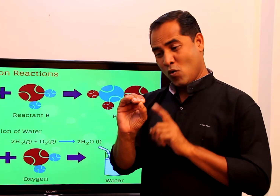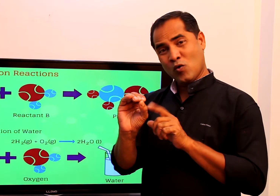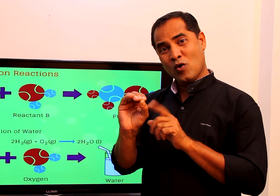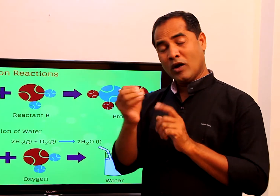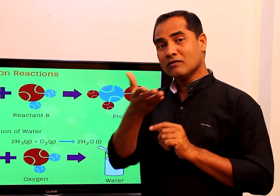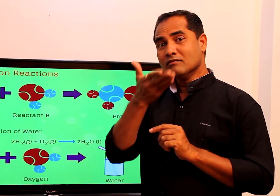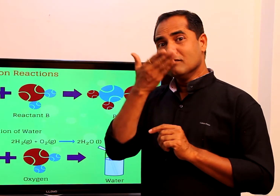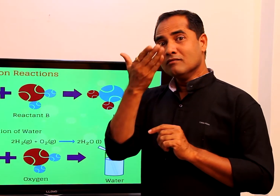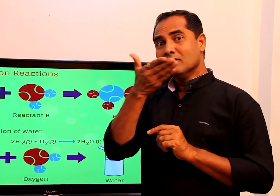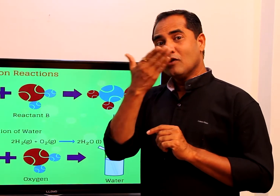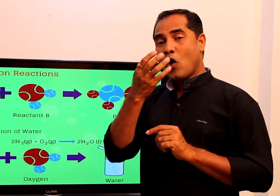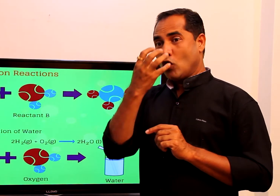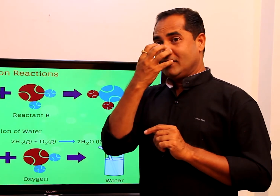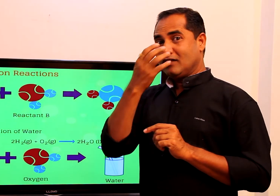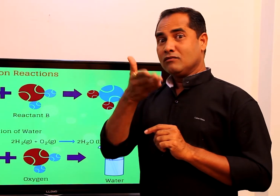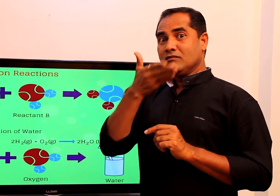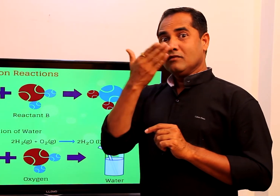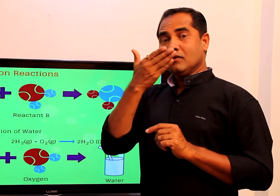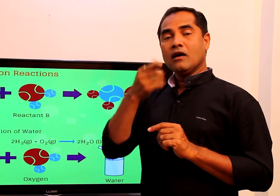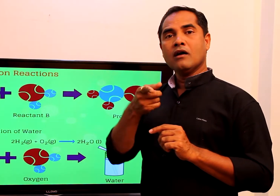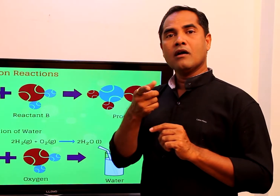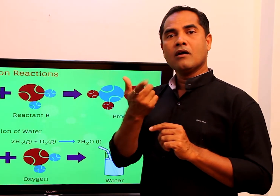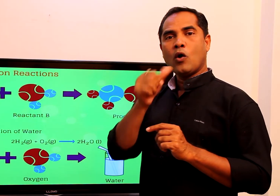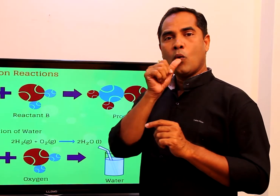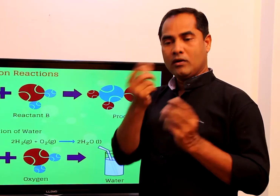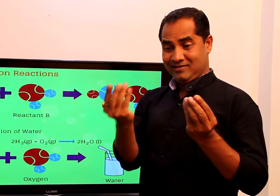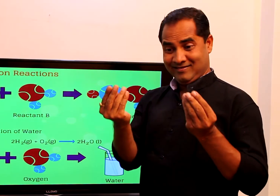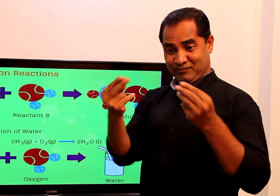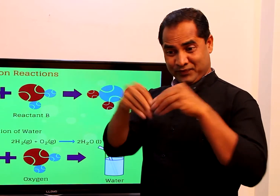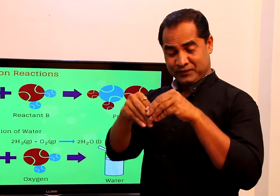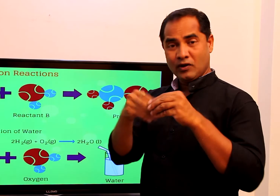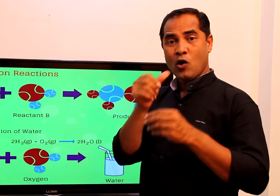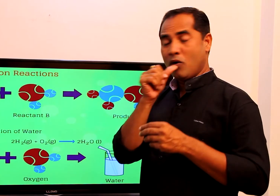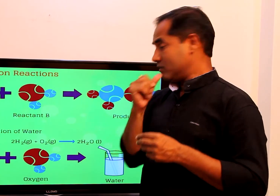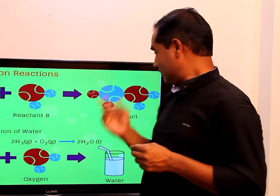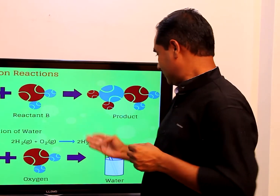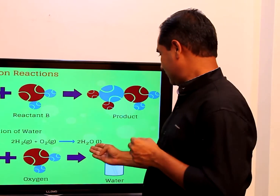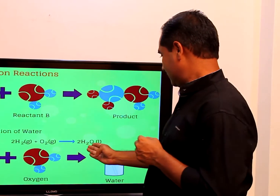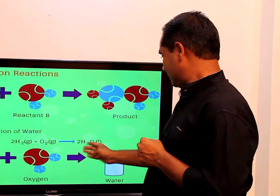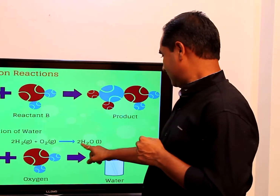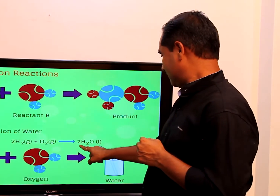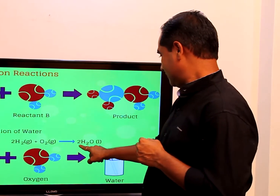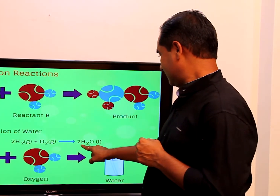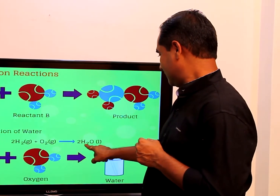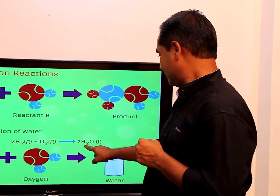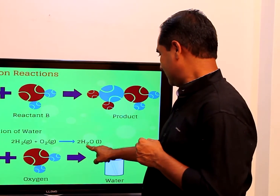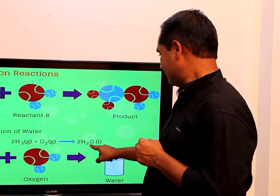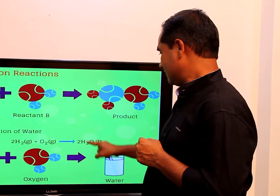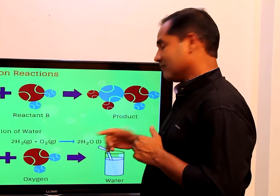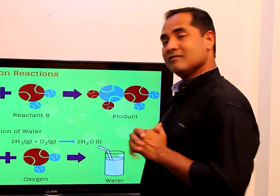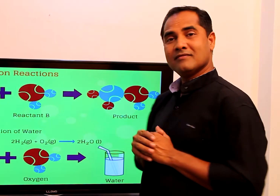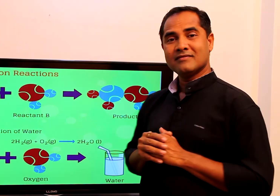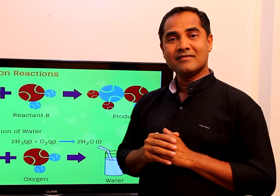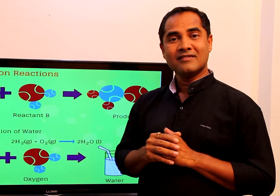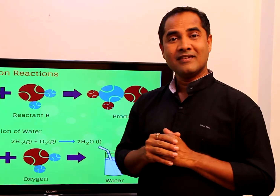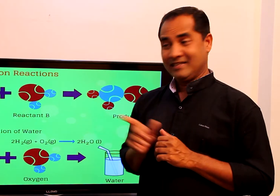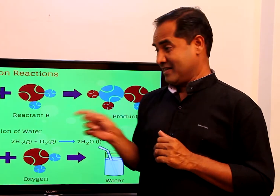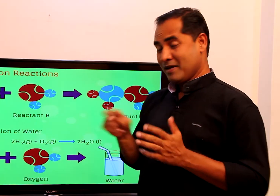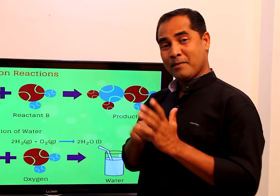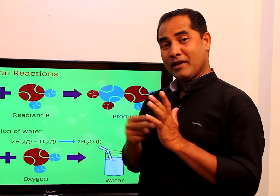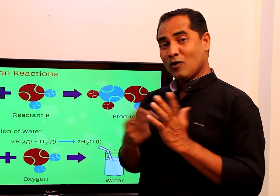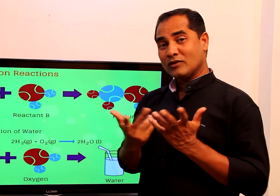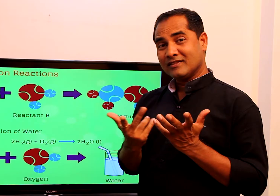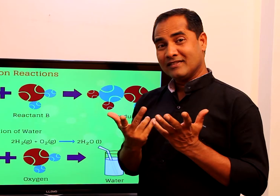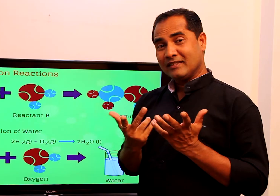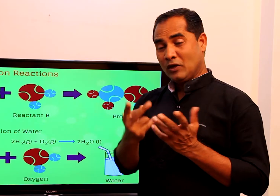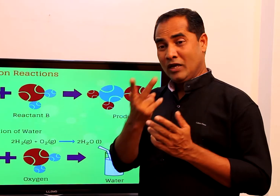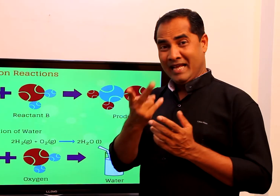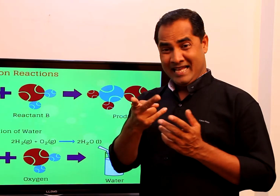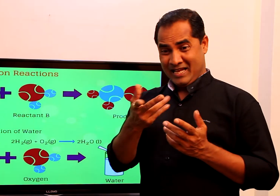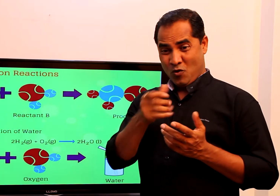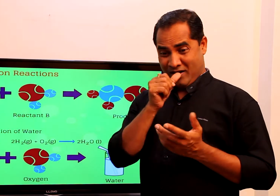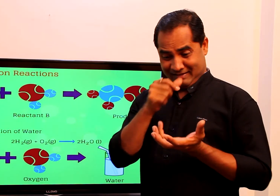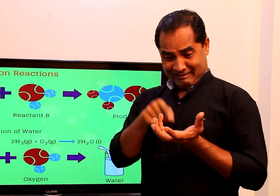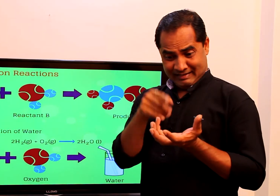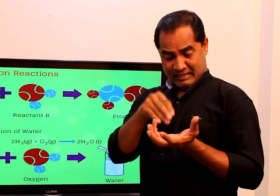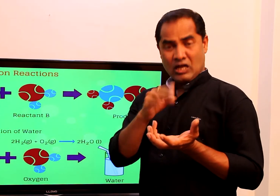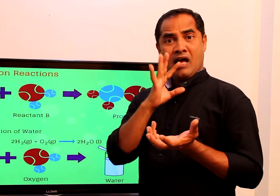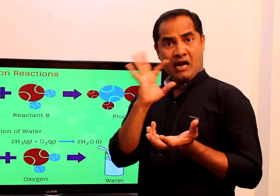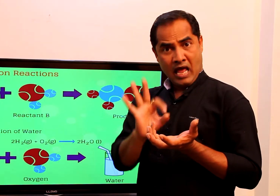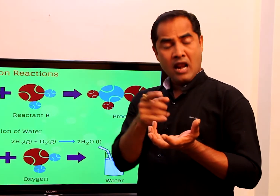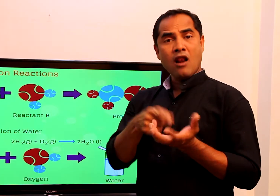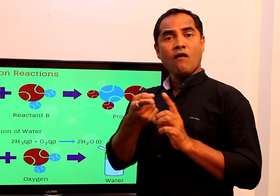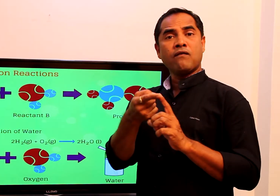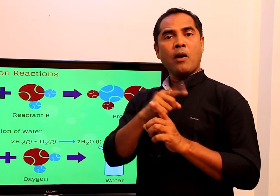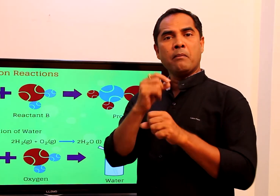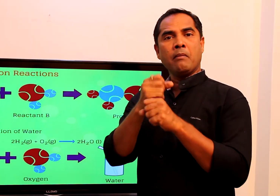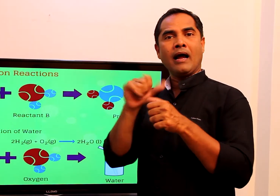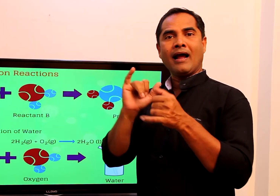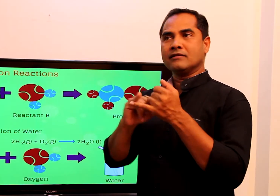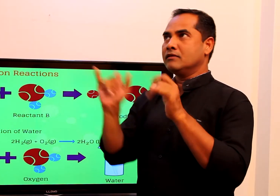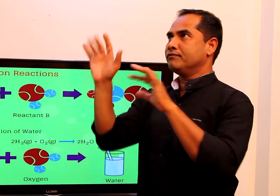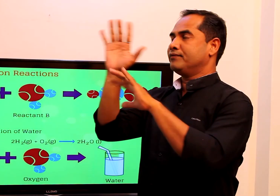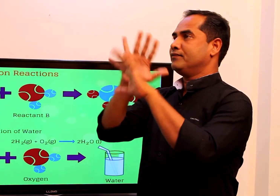combining with one molecule of oxygen to make water. The water that you drink,